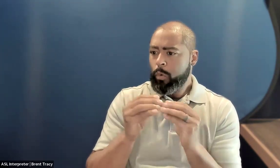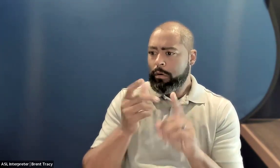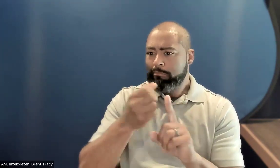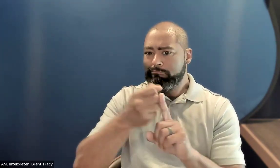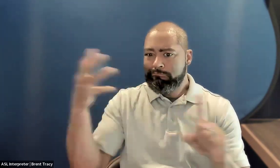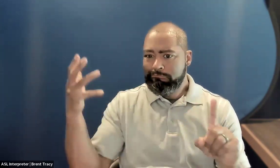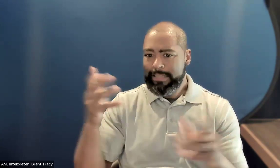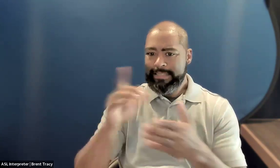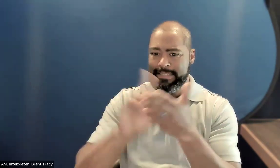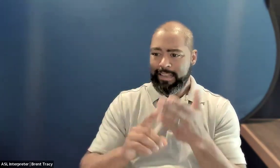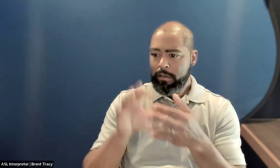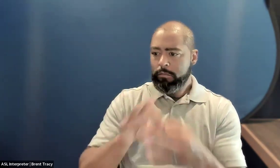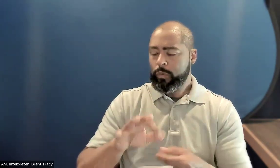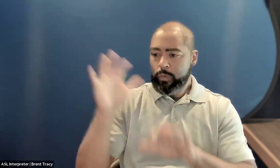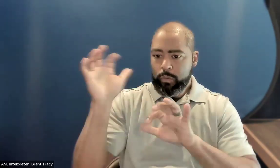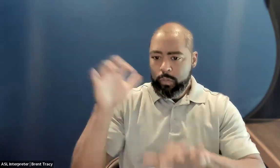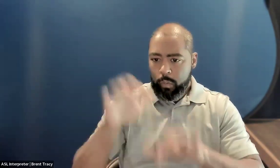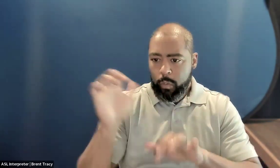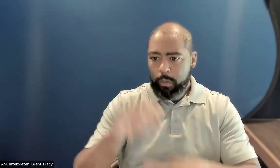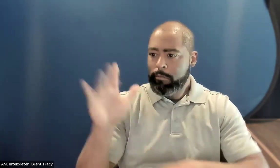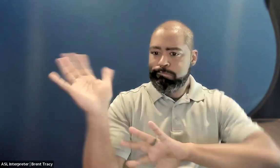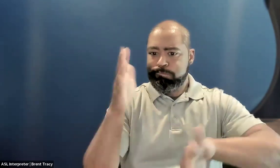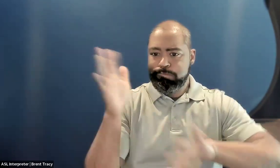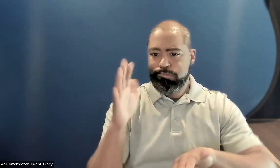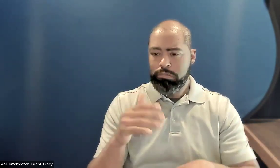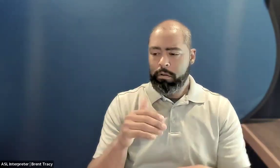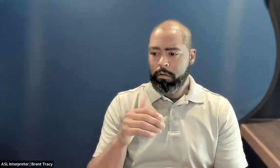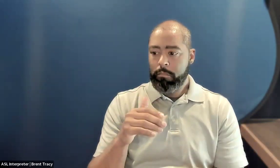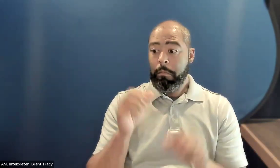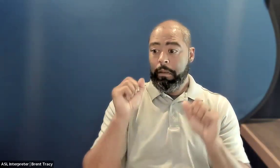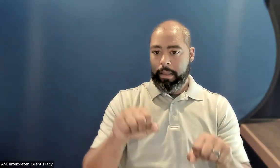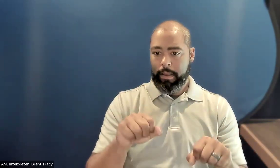storms or higher temperature standards or similar items.